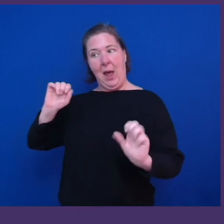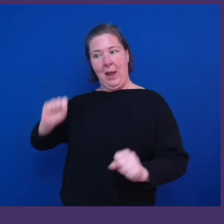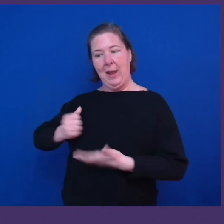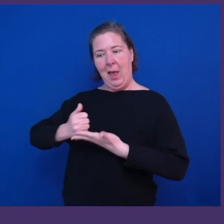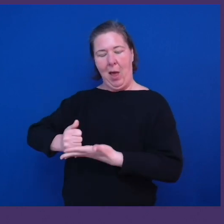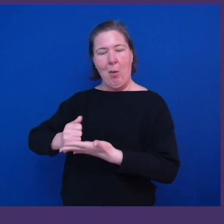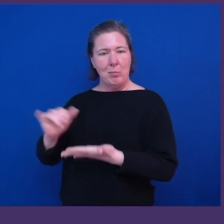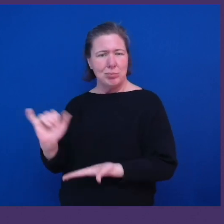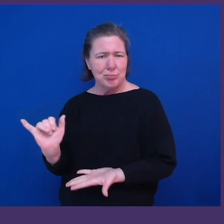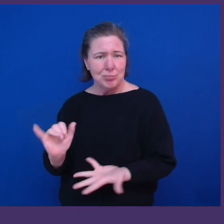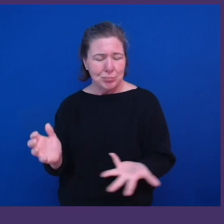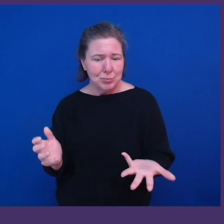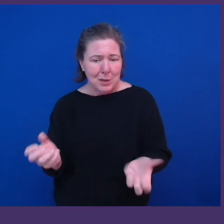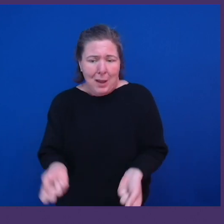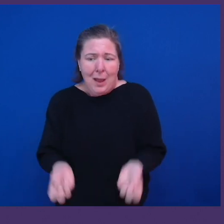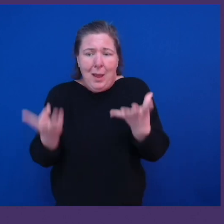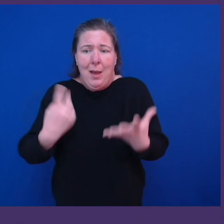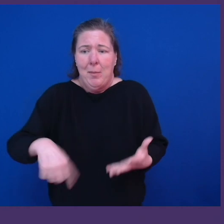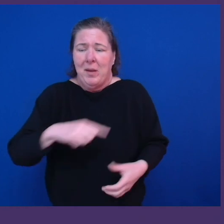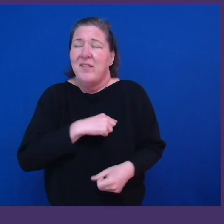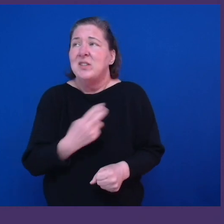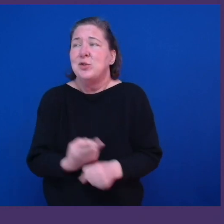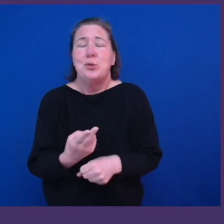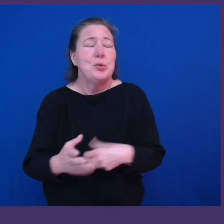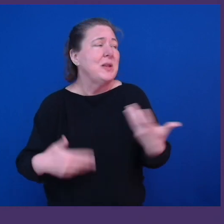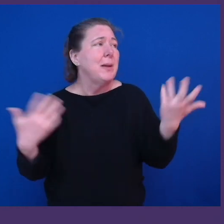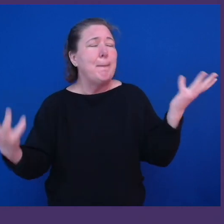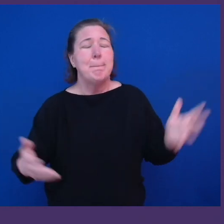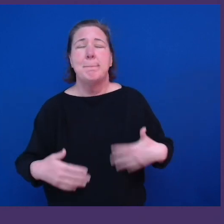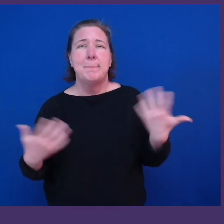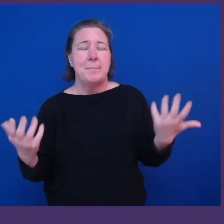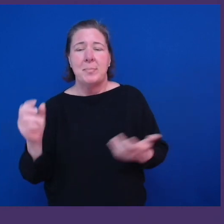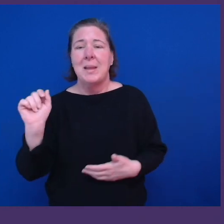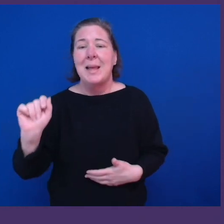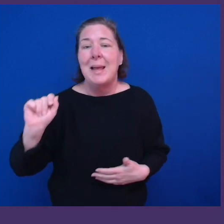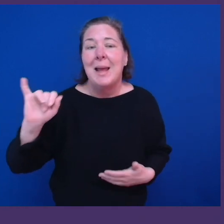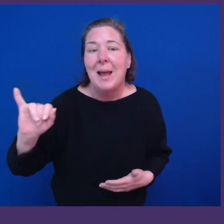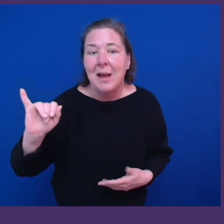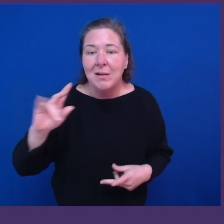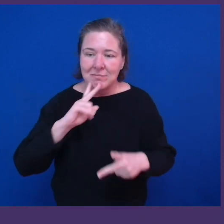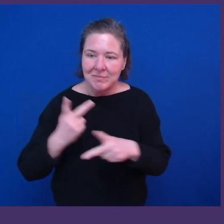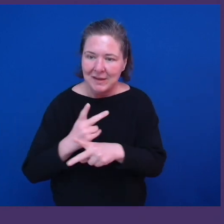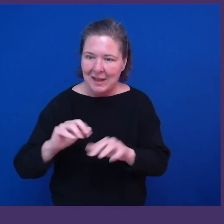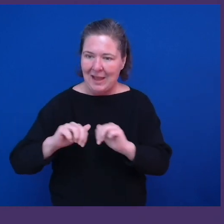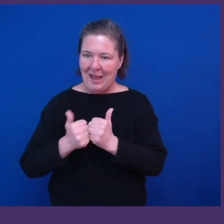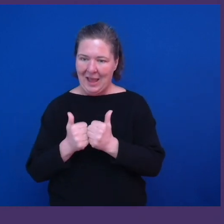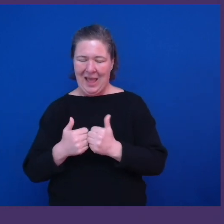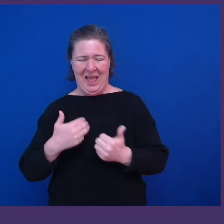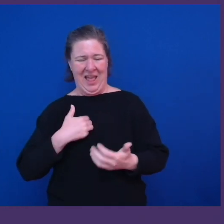How many of us are using AI tools to figure out how to have tough conversations?